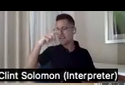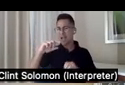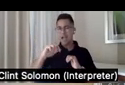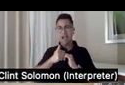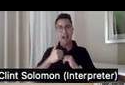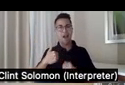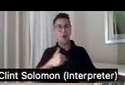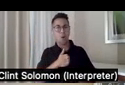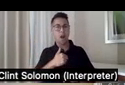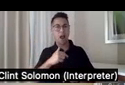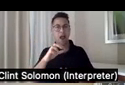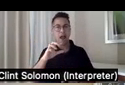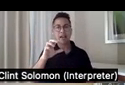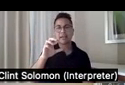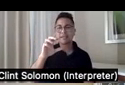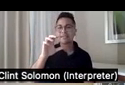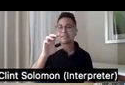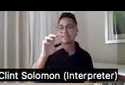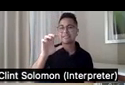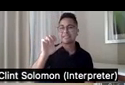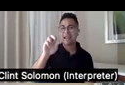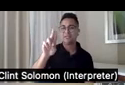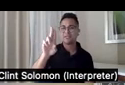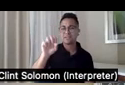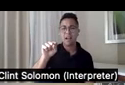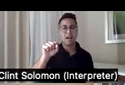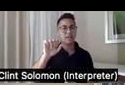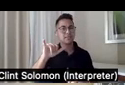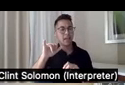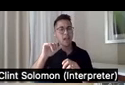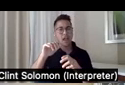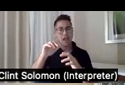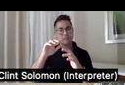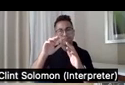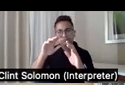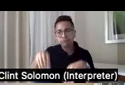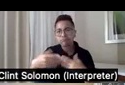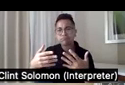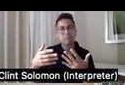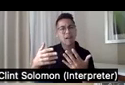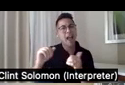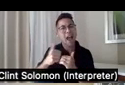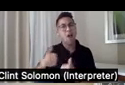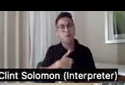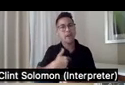play a role in the quality the way that we experience something so it's important to think